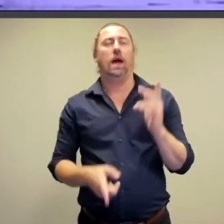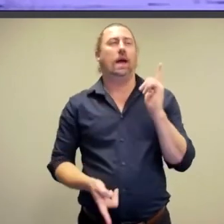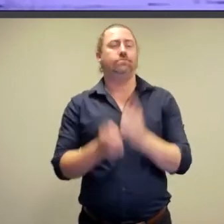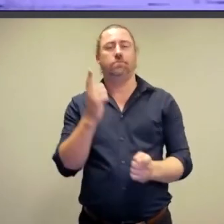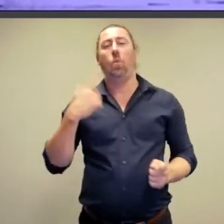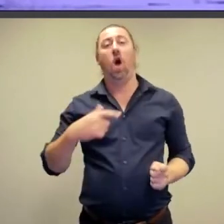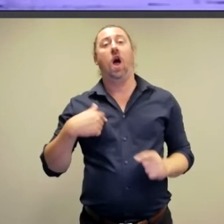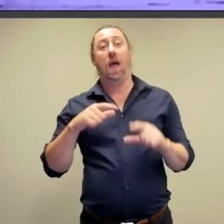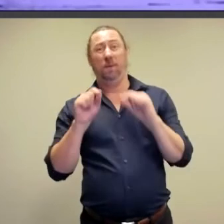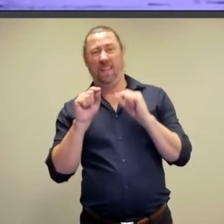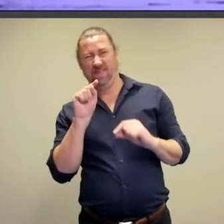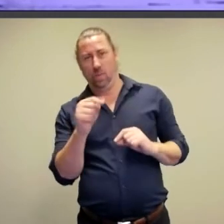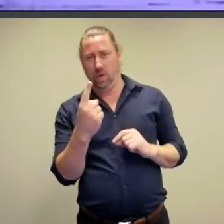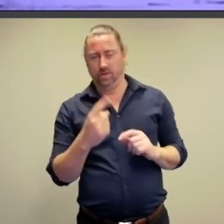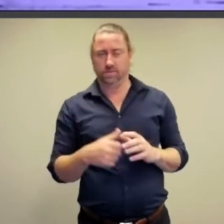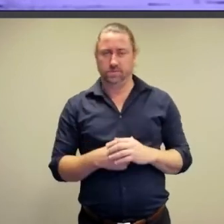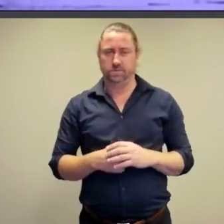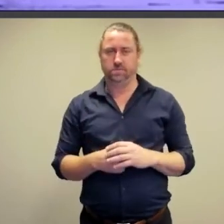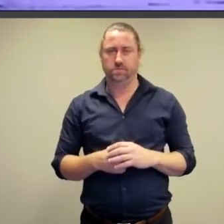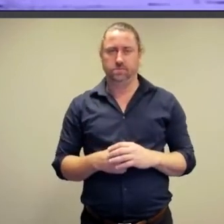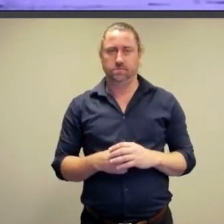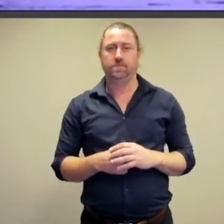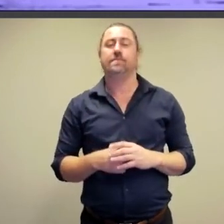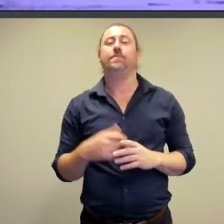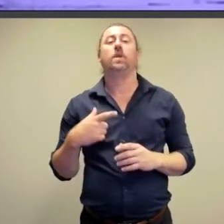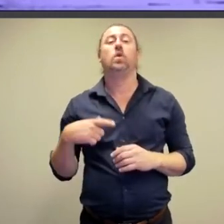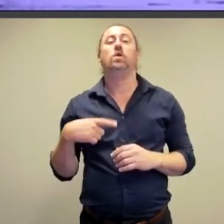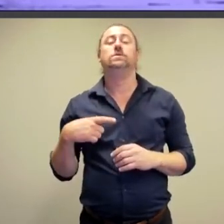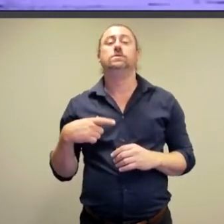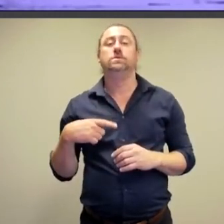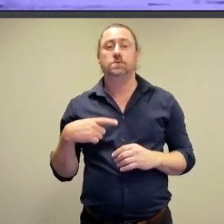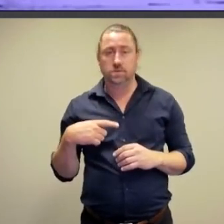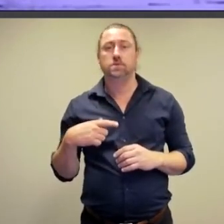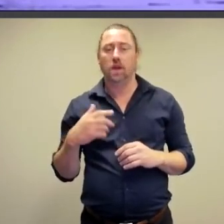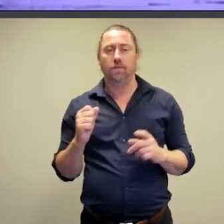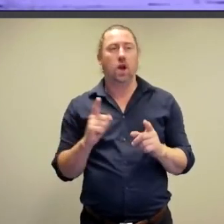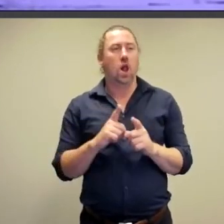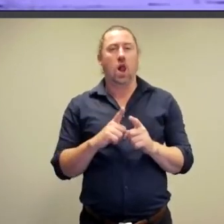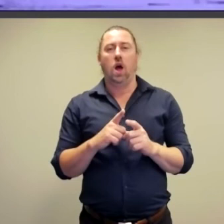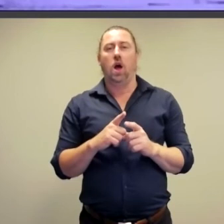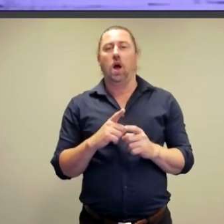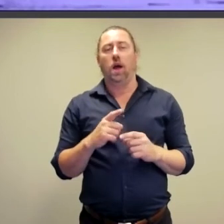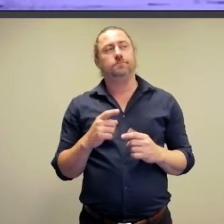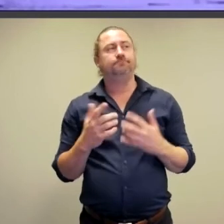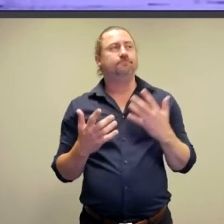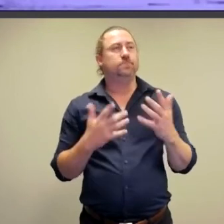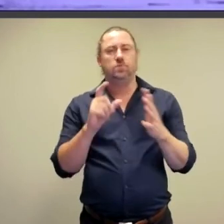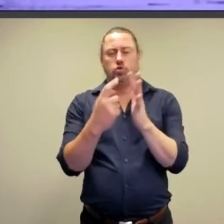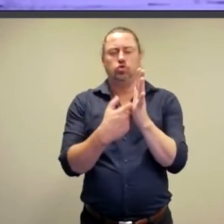chosen them and of course that's for the